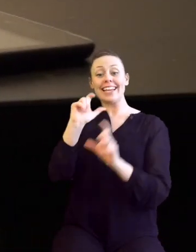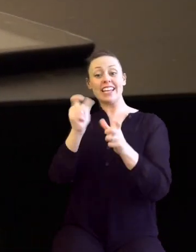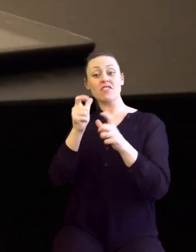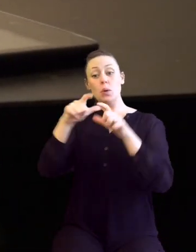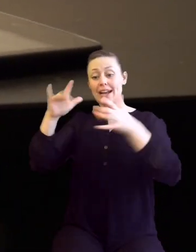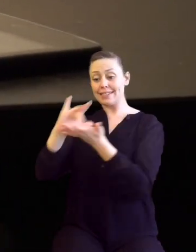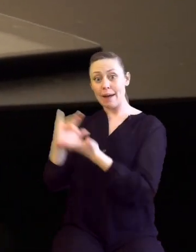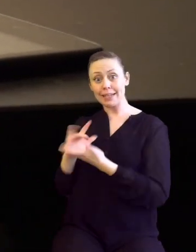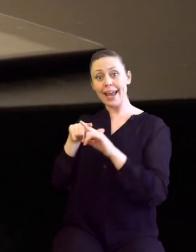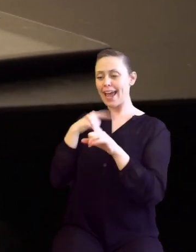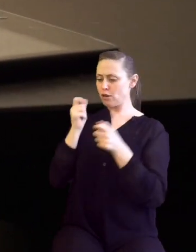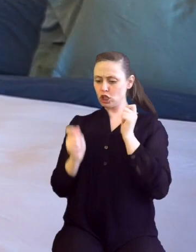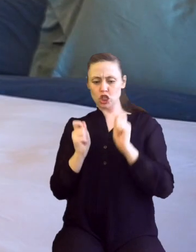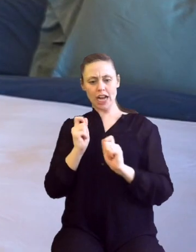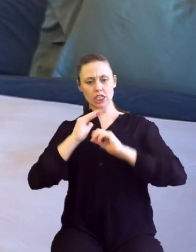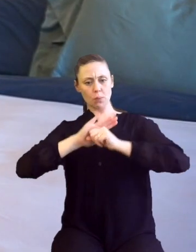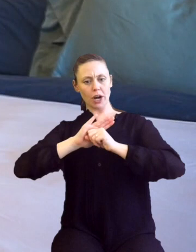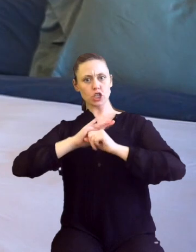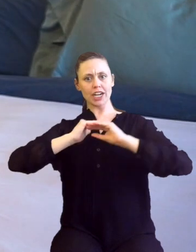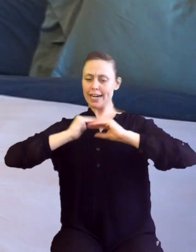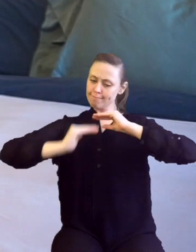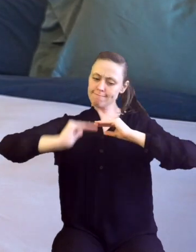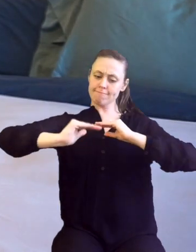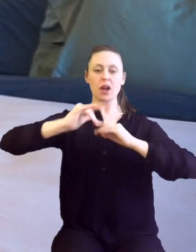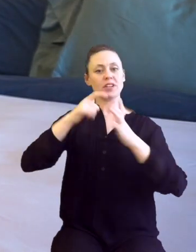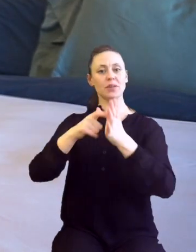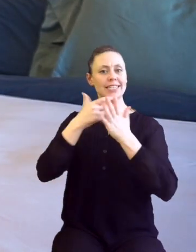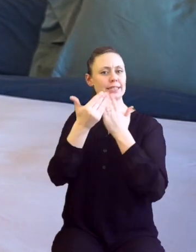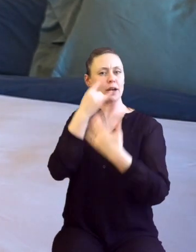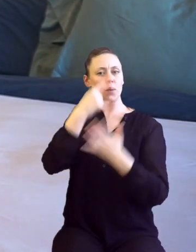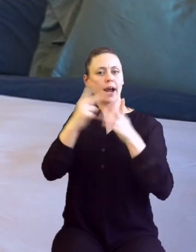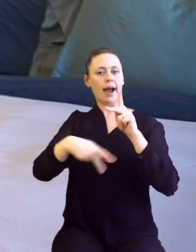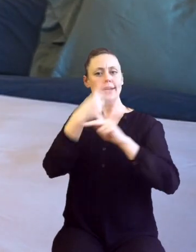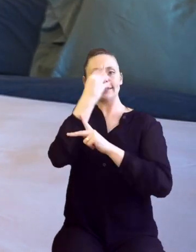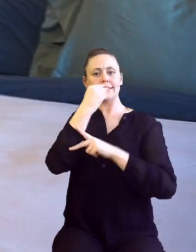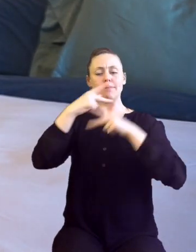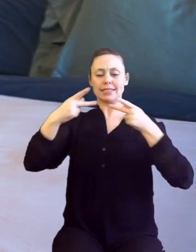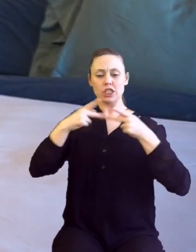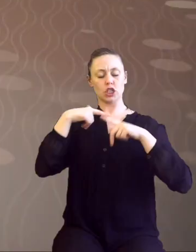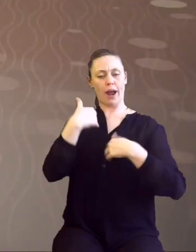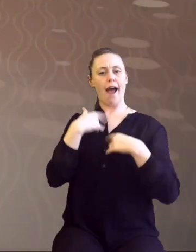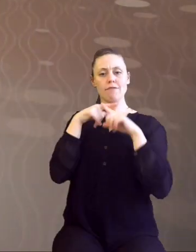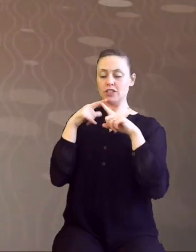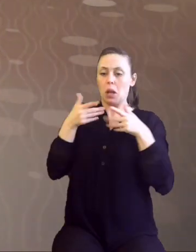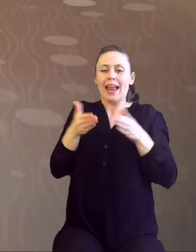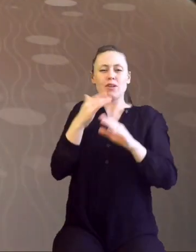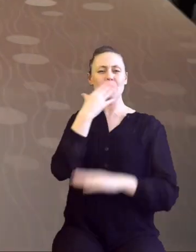bed adjusts pressure as needed, no matter your sleeping position, allowing you to have a better night's sleep